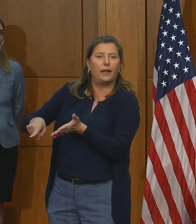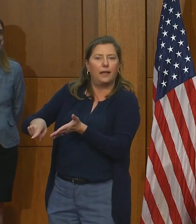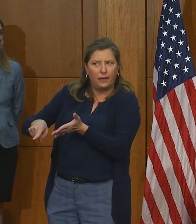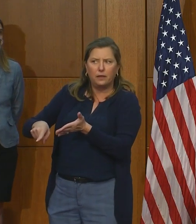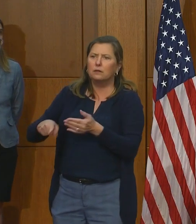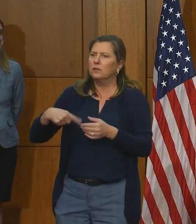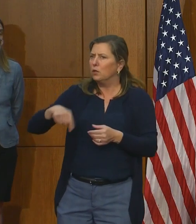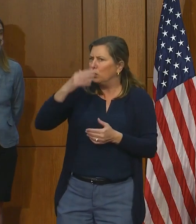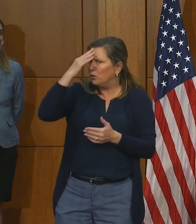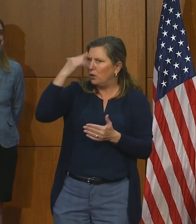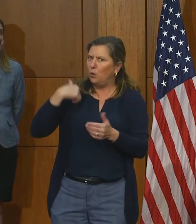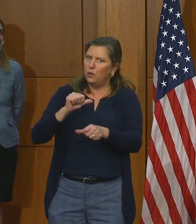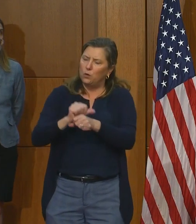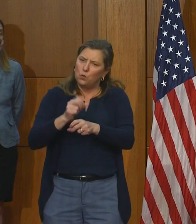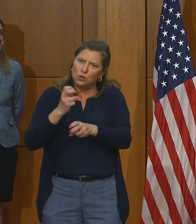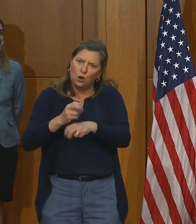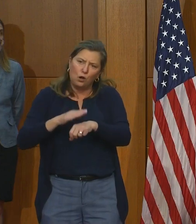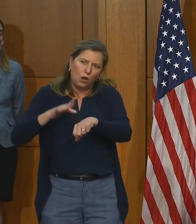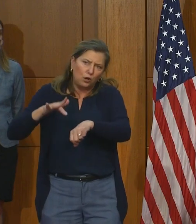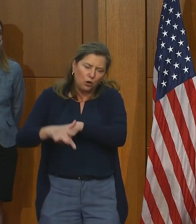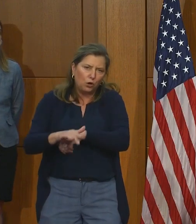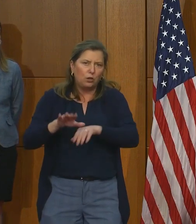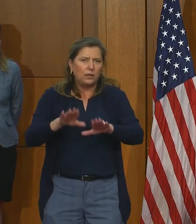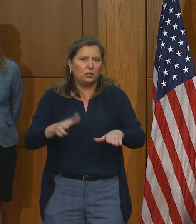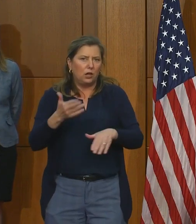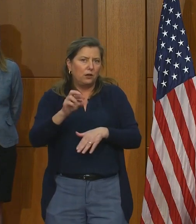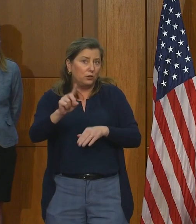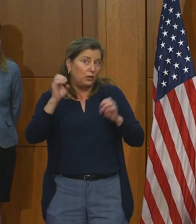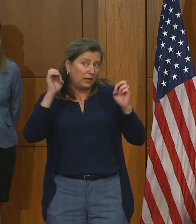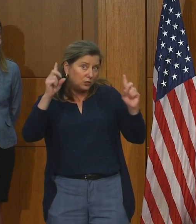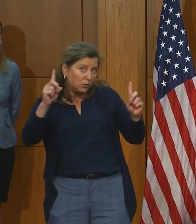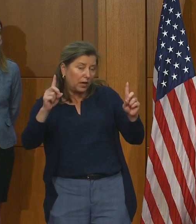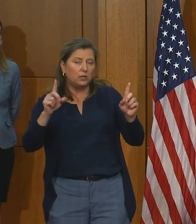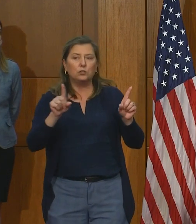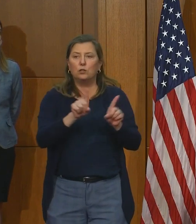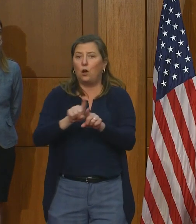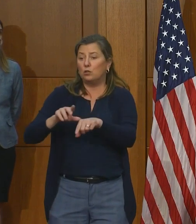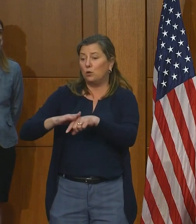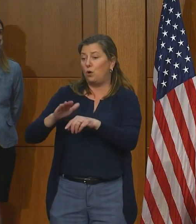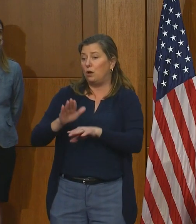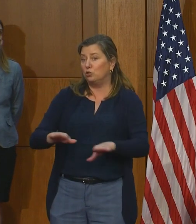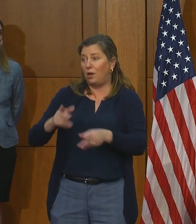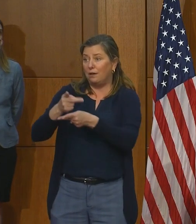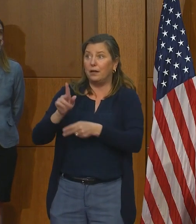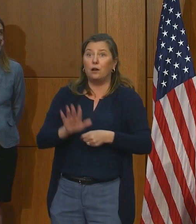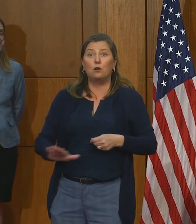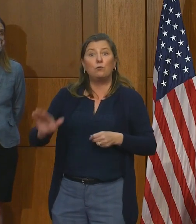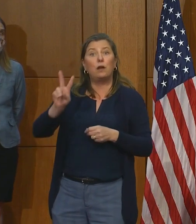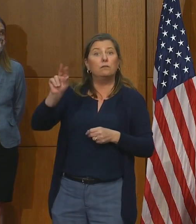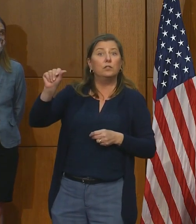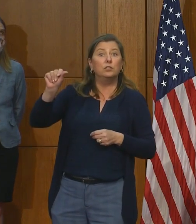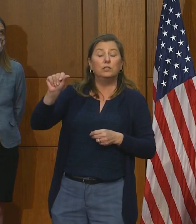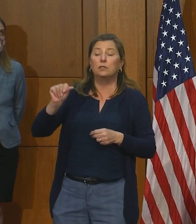SAFE AND AFFORDABLE WE HAVE